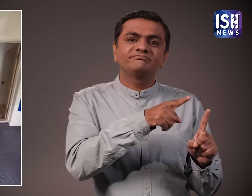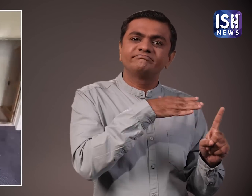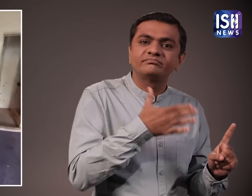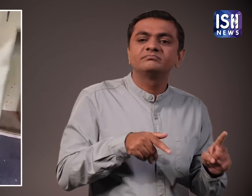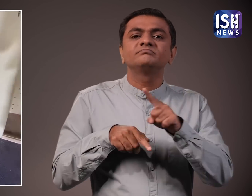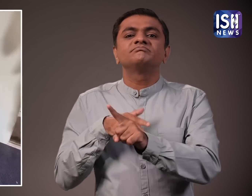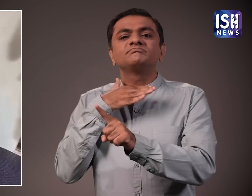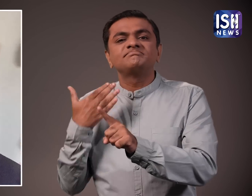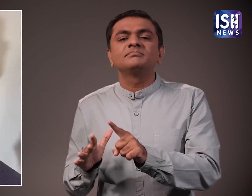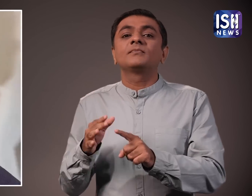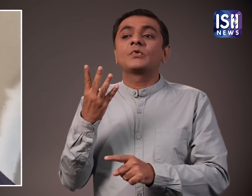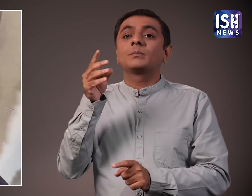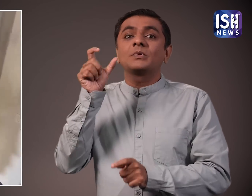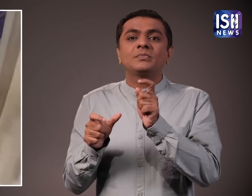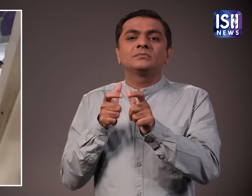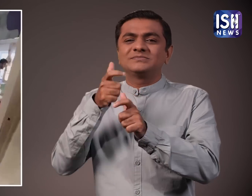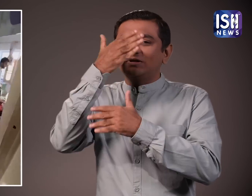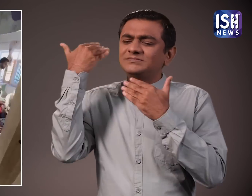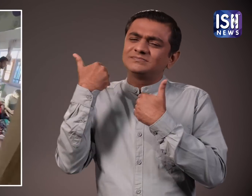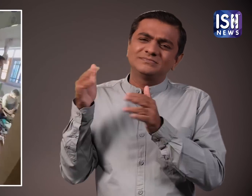In both the cases, a soldier lost his life.